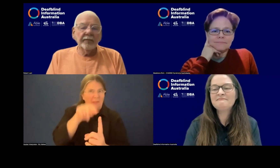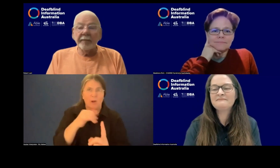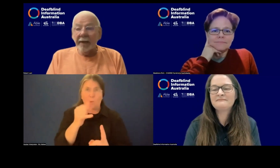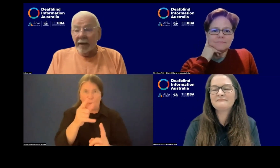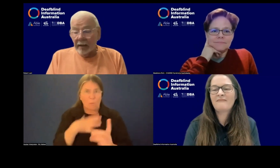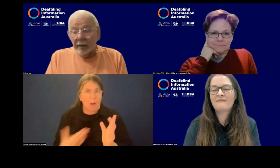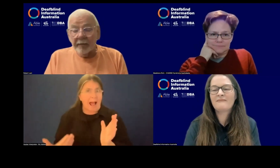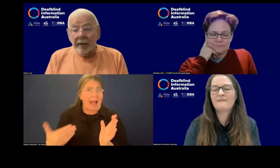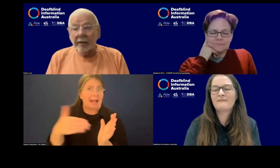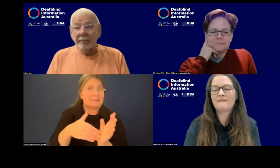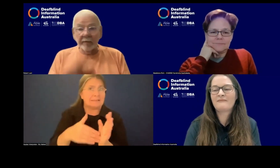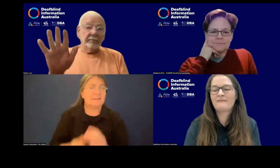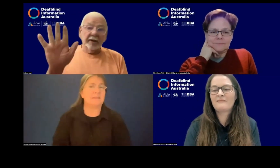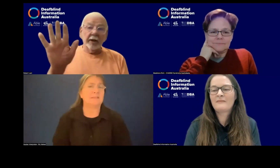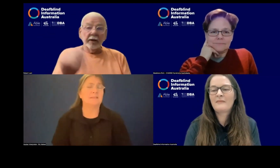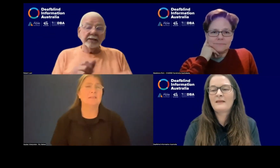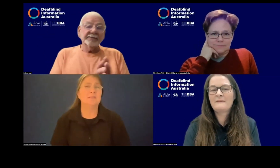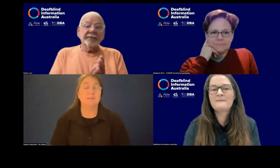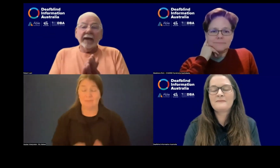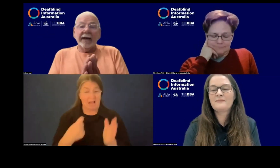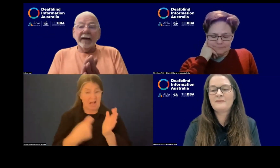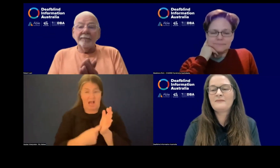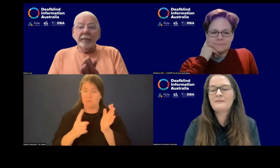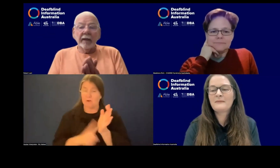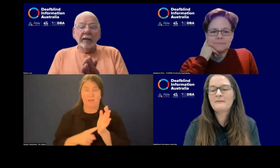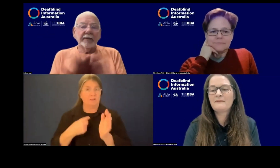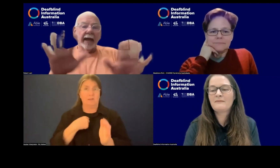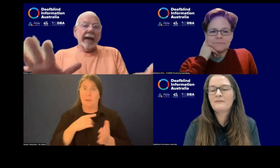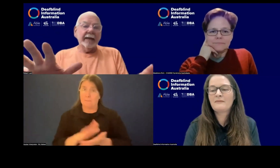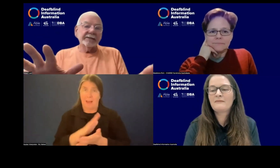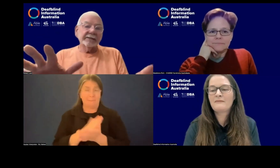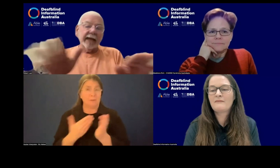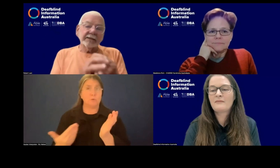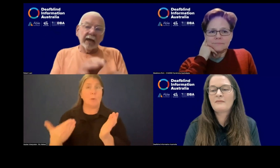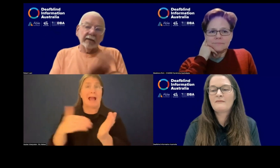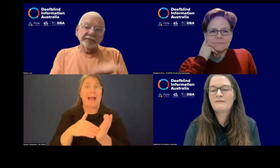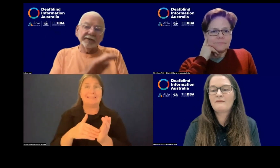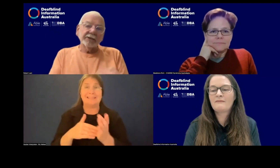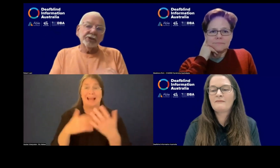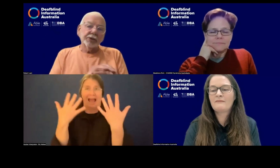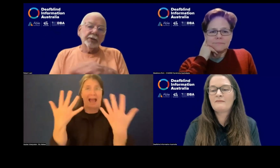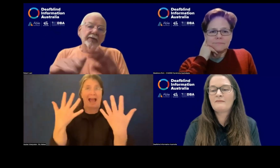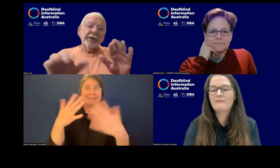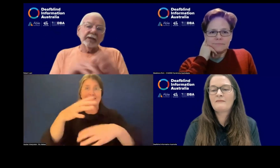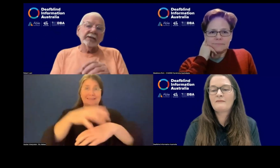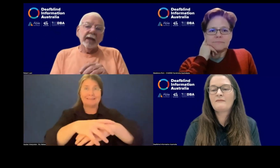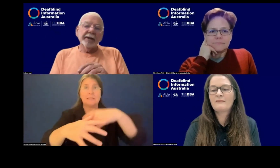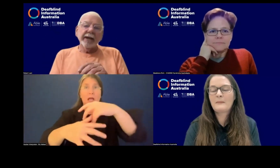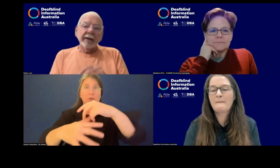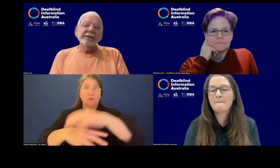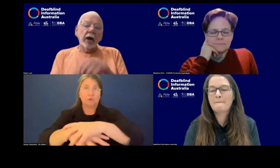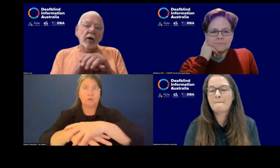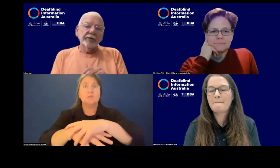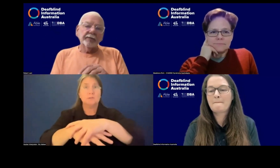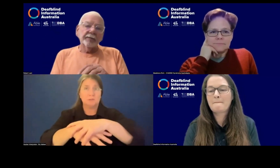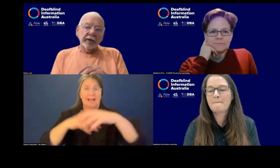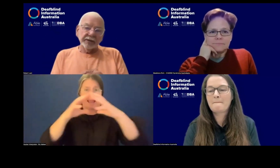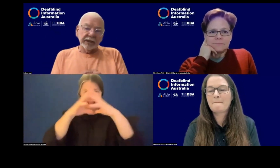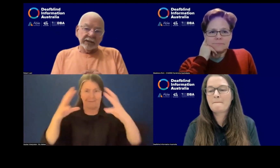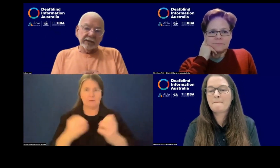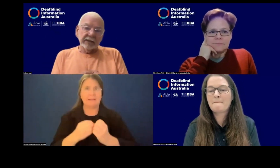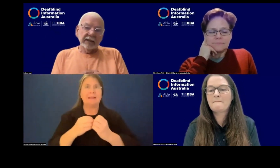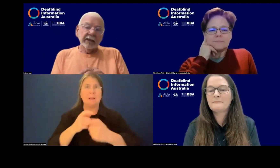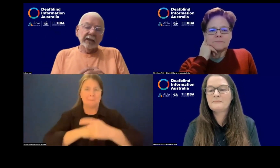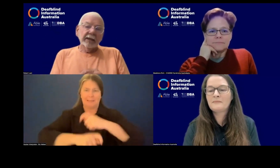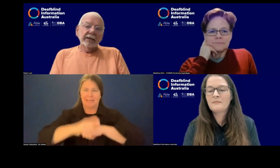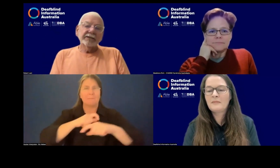For me, the hands, tactile, touch, everything becomes a whole different process.